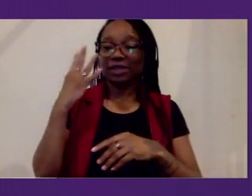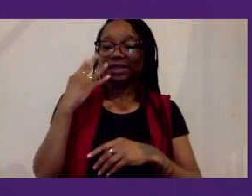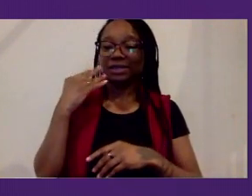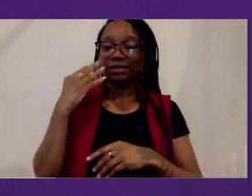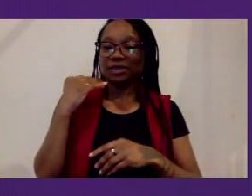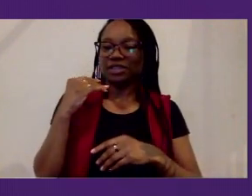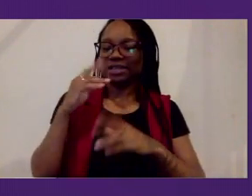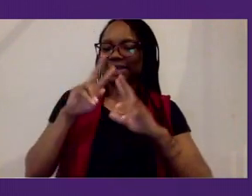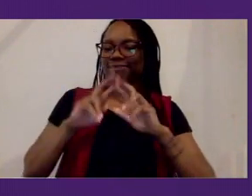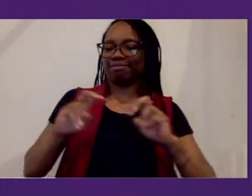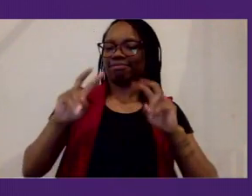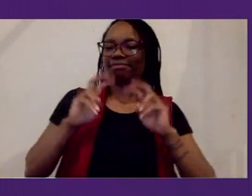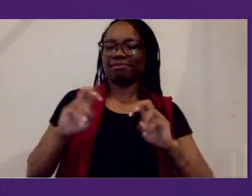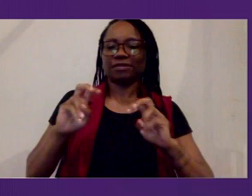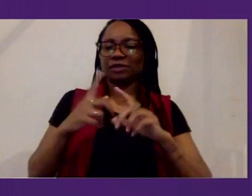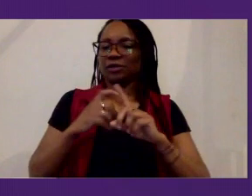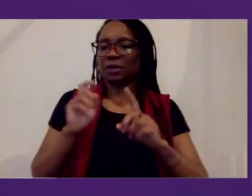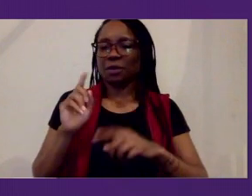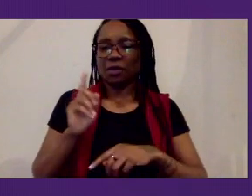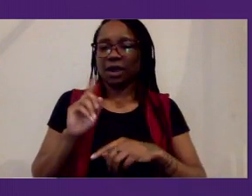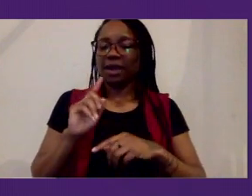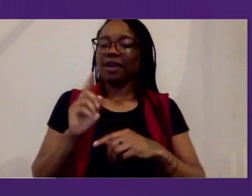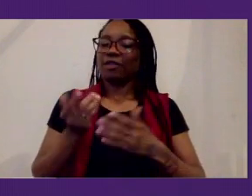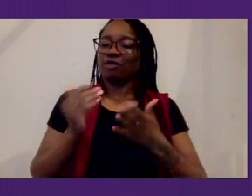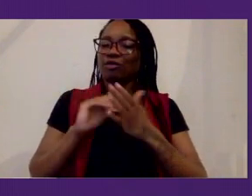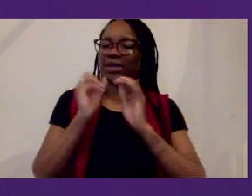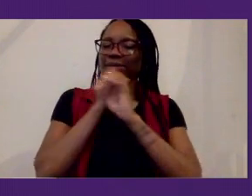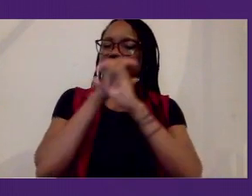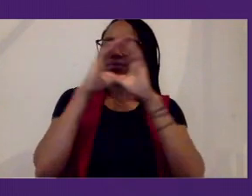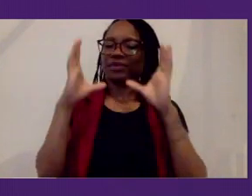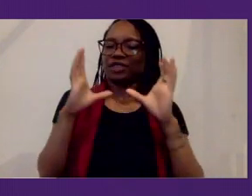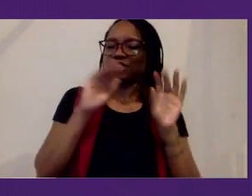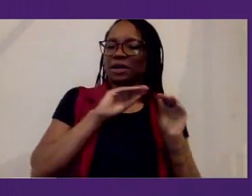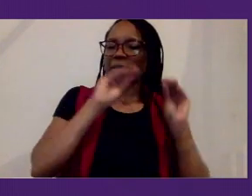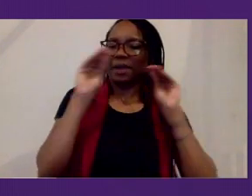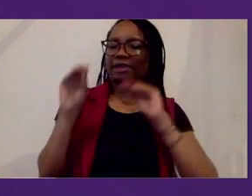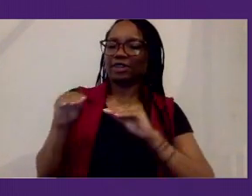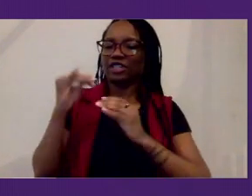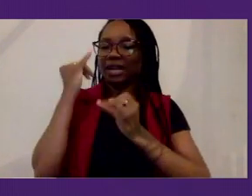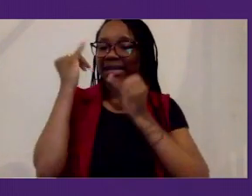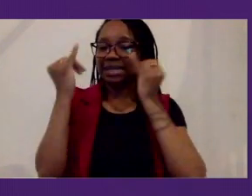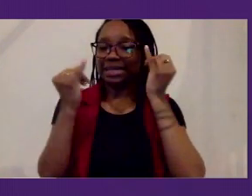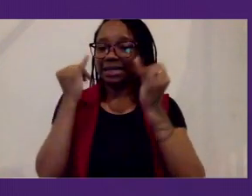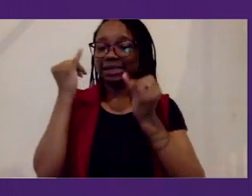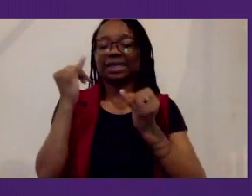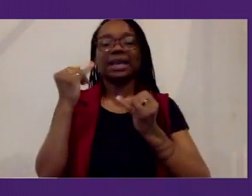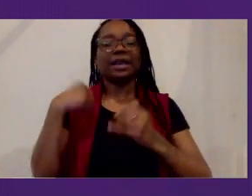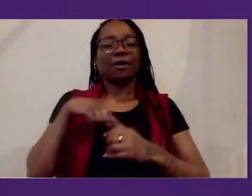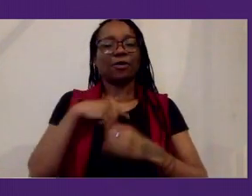ideas and the collaborative thinking of one of the most heart-centered and pedagogically